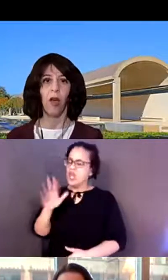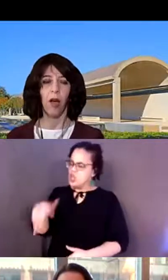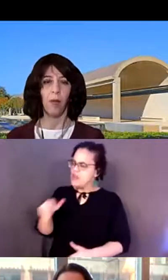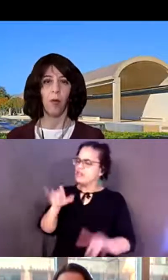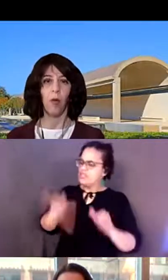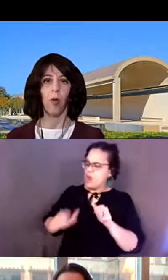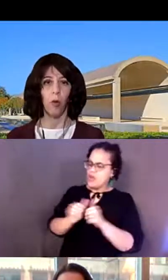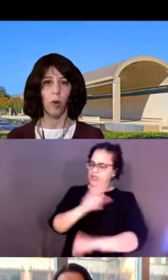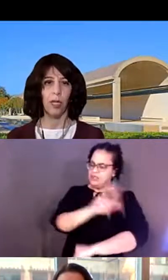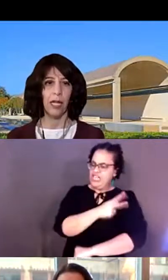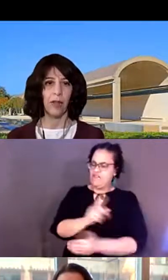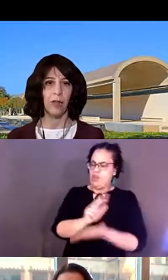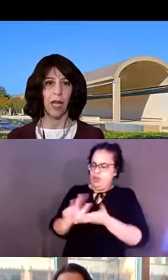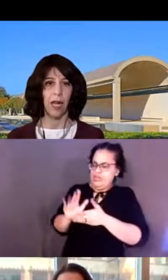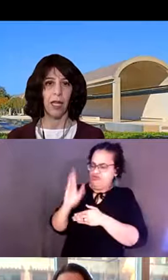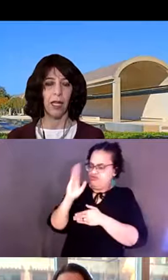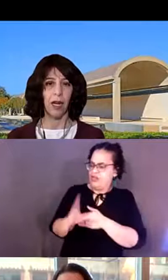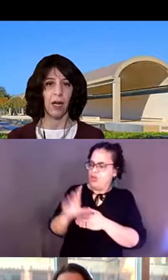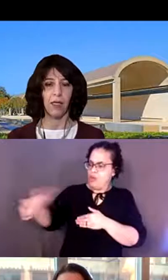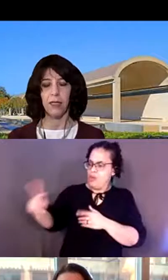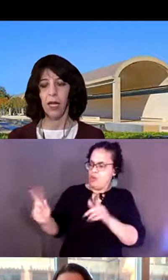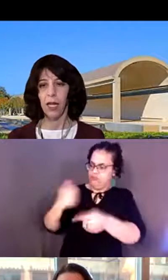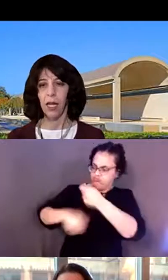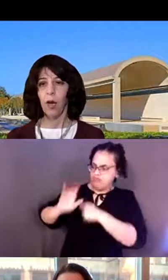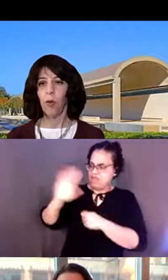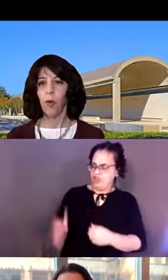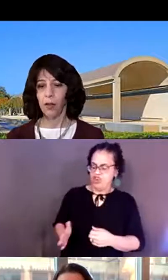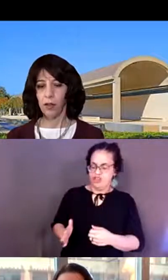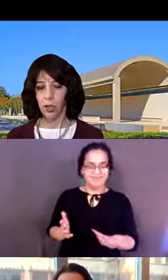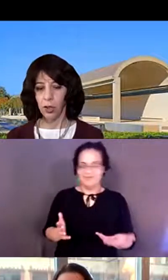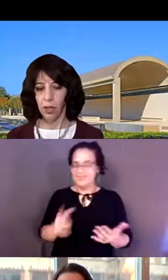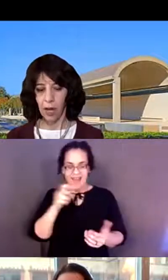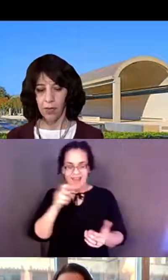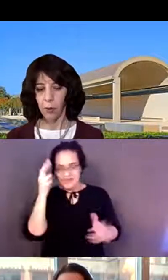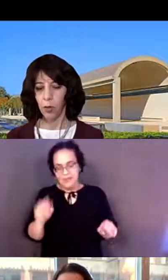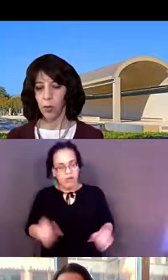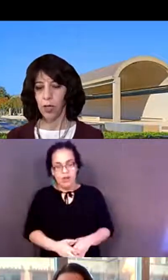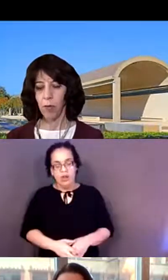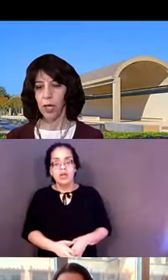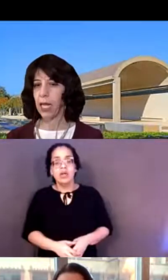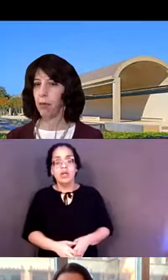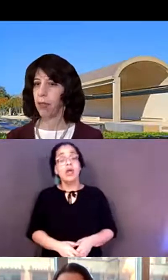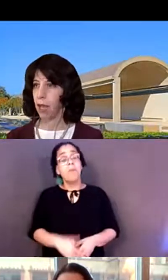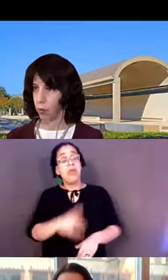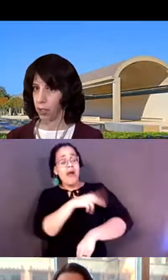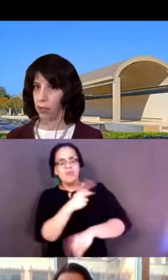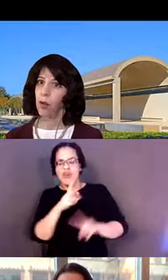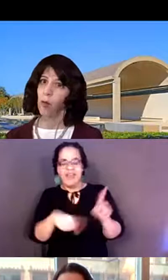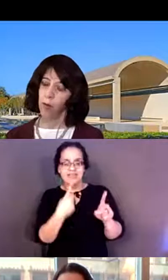Or if they say, well, you can have a support person but